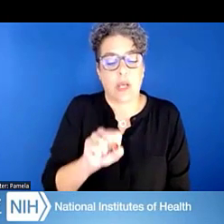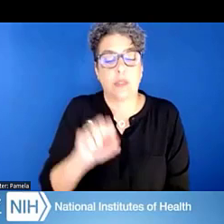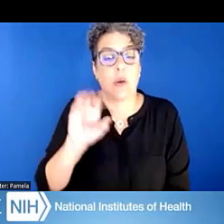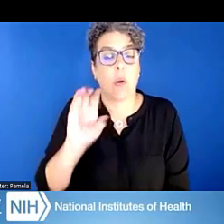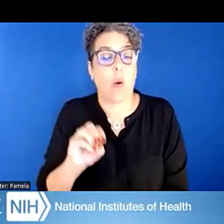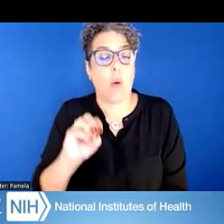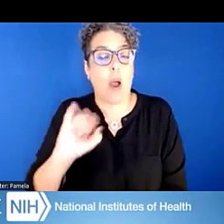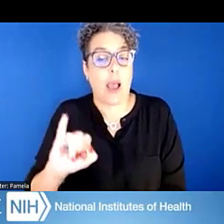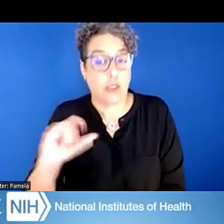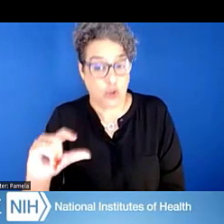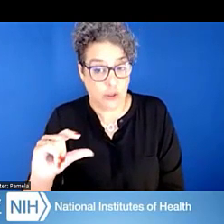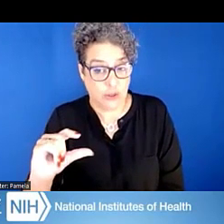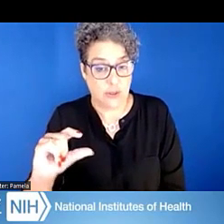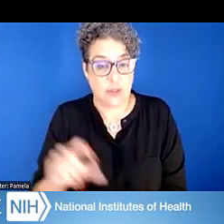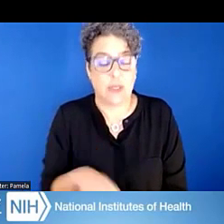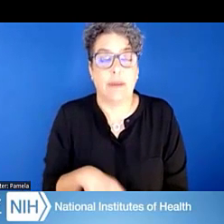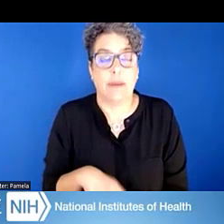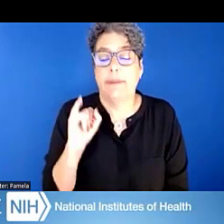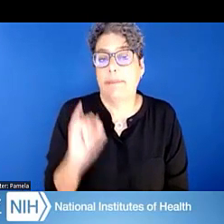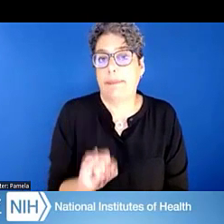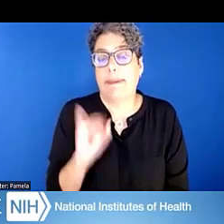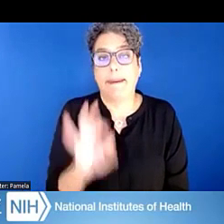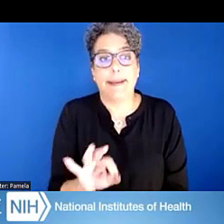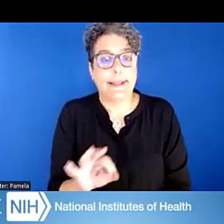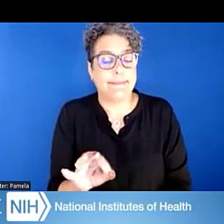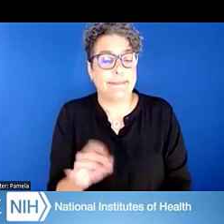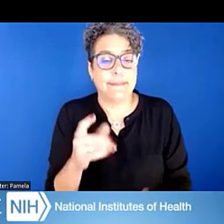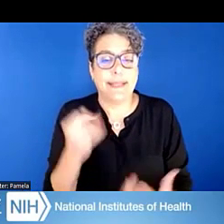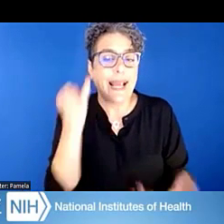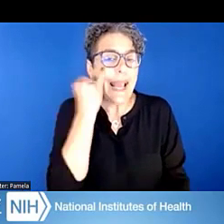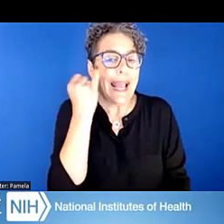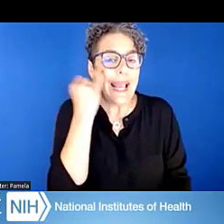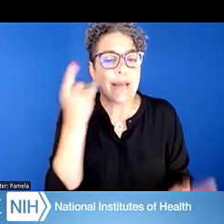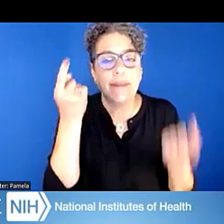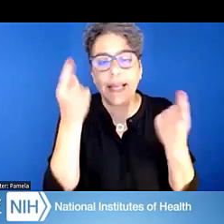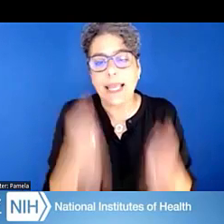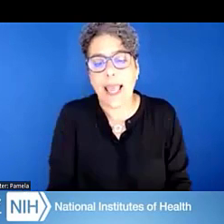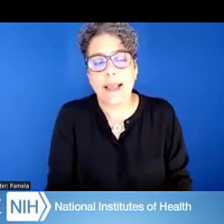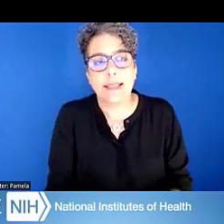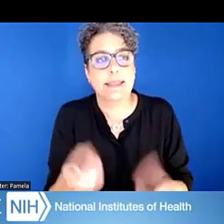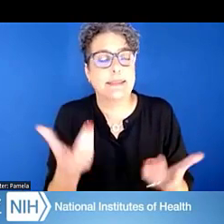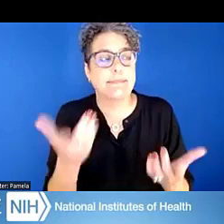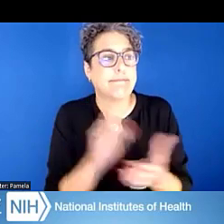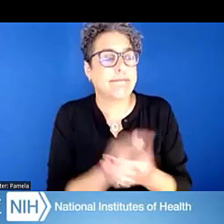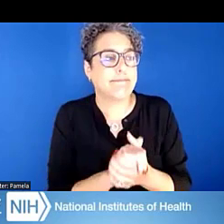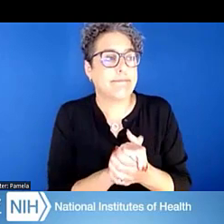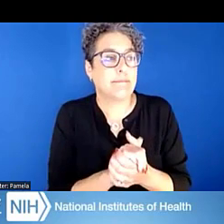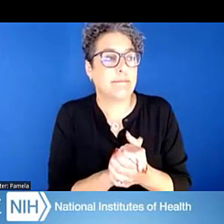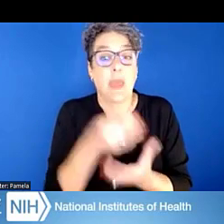If there were administrative .. So if there was a case where grant funds were misspent,